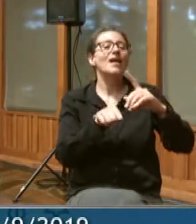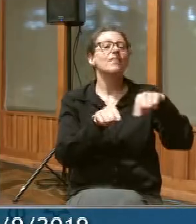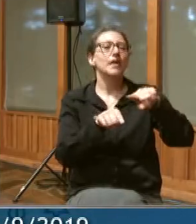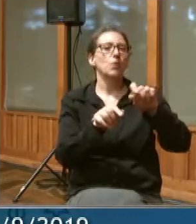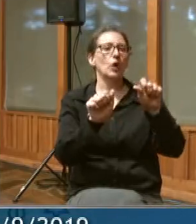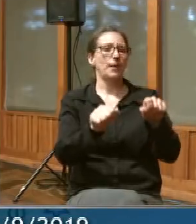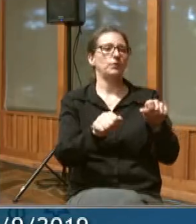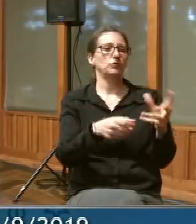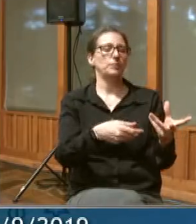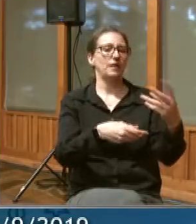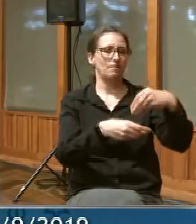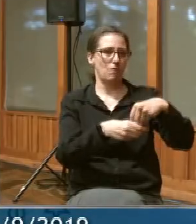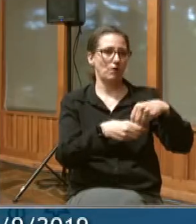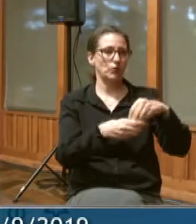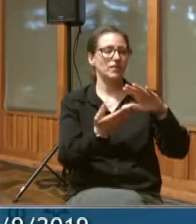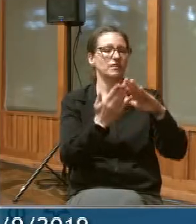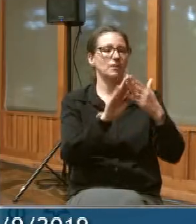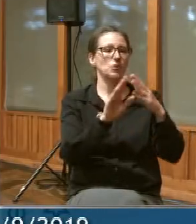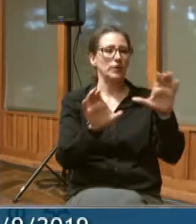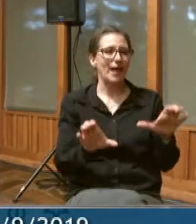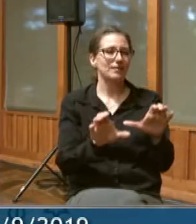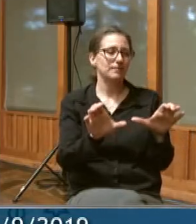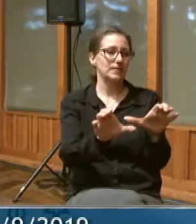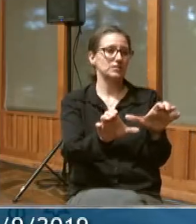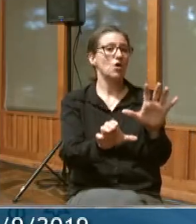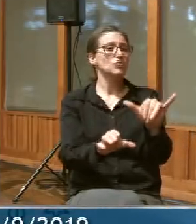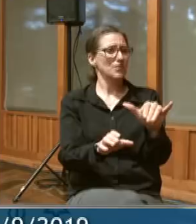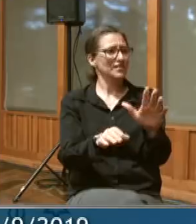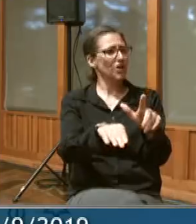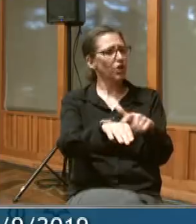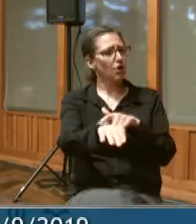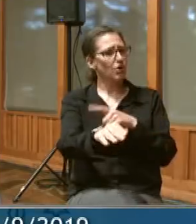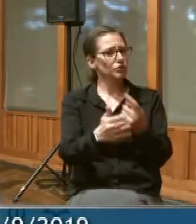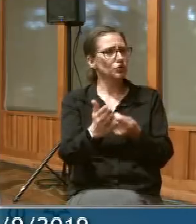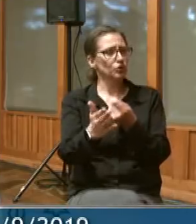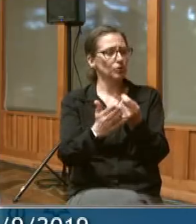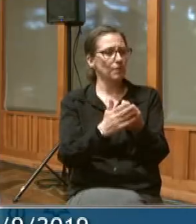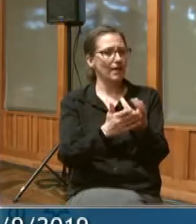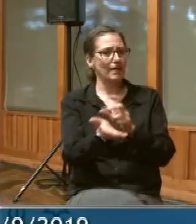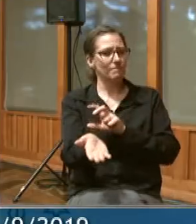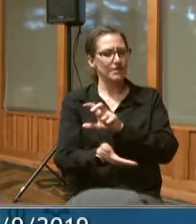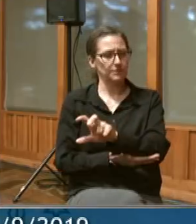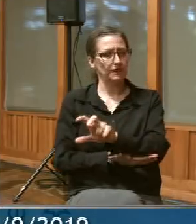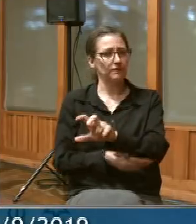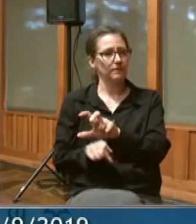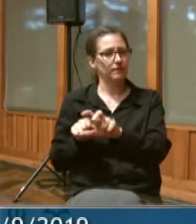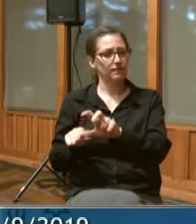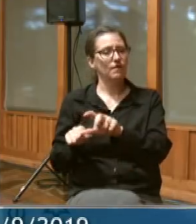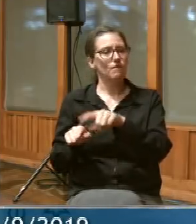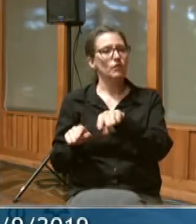IRCO AND WHO ARE MORE FINANCIALLY AND ECONOMICALLY STABLE WERE ABLE TO TAKE PART IN THE COMMUNITY BUILDING